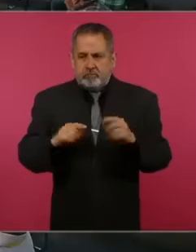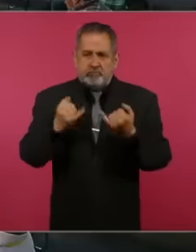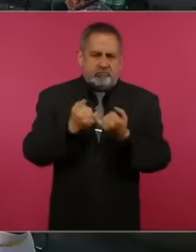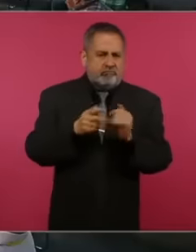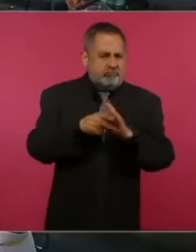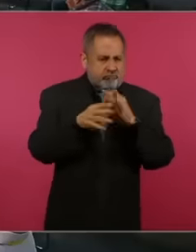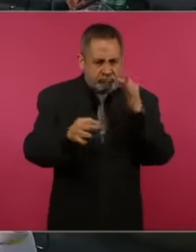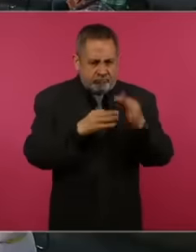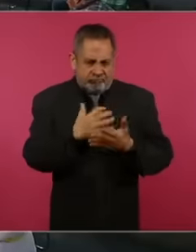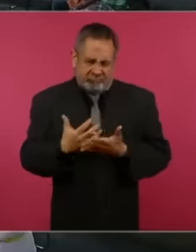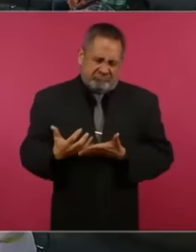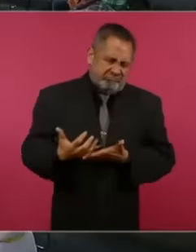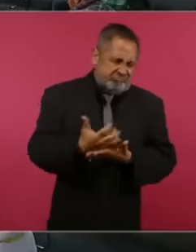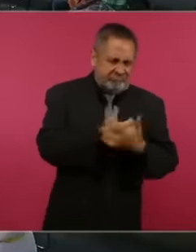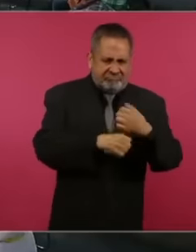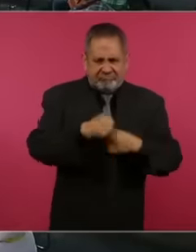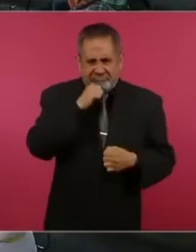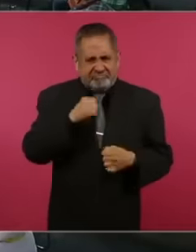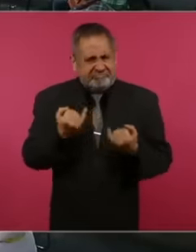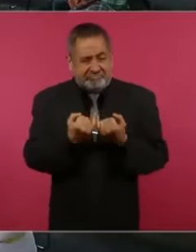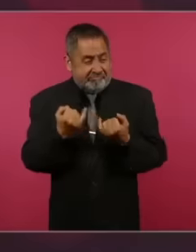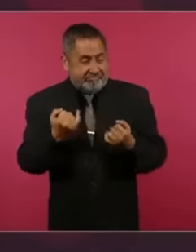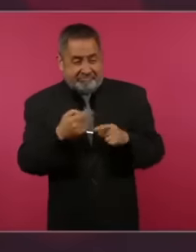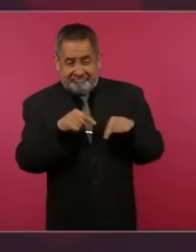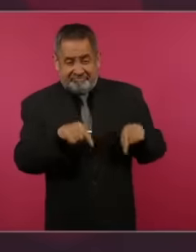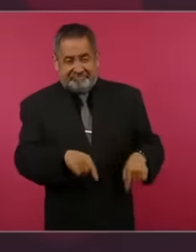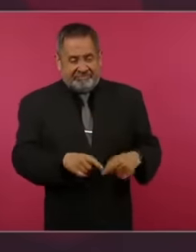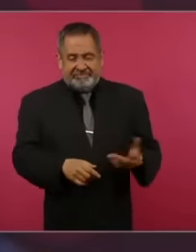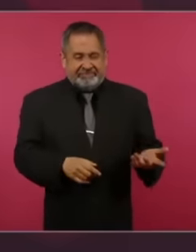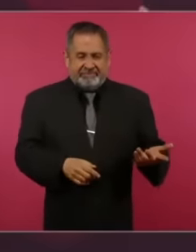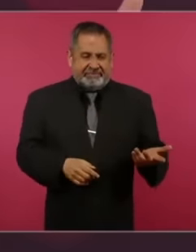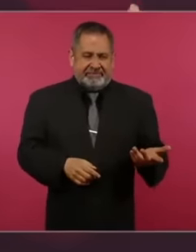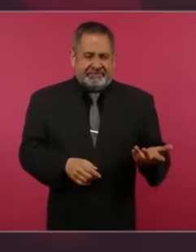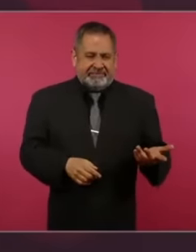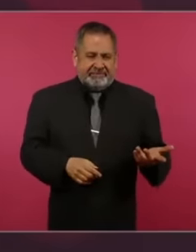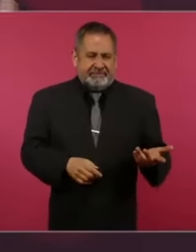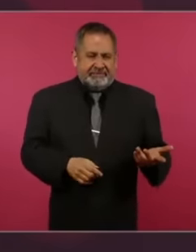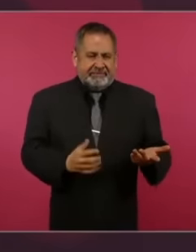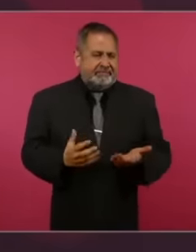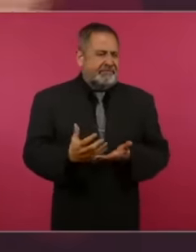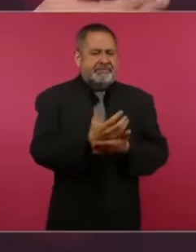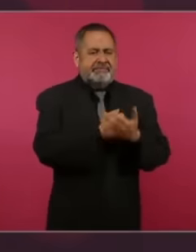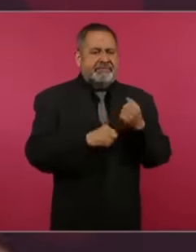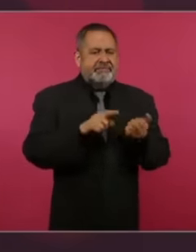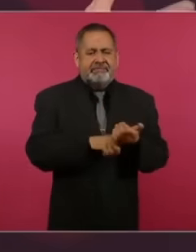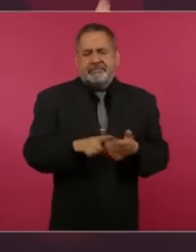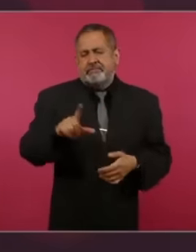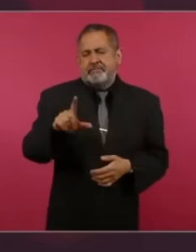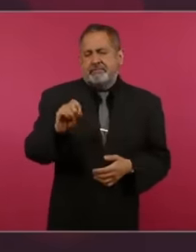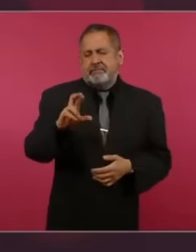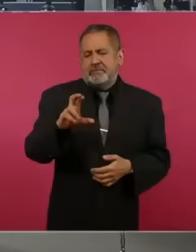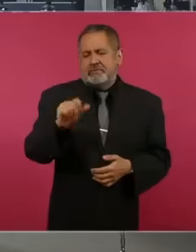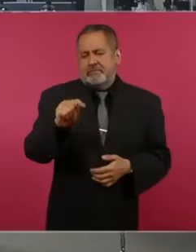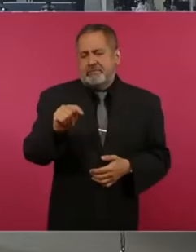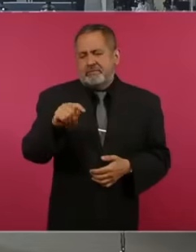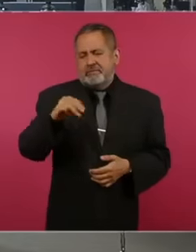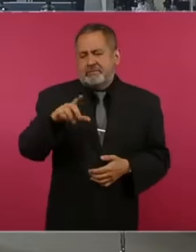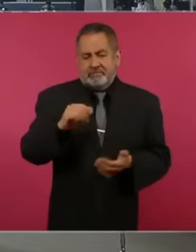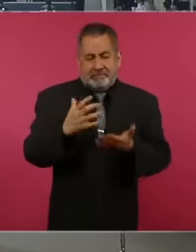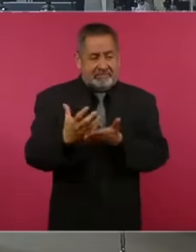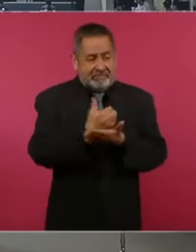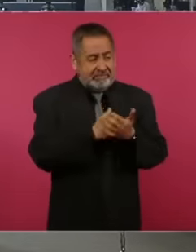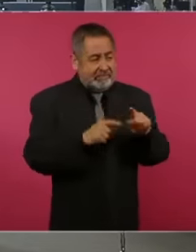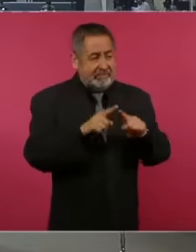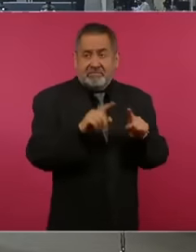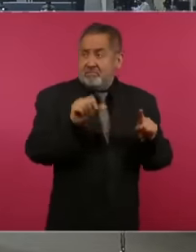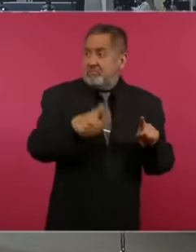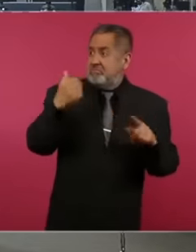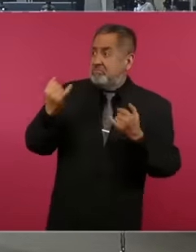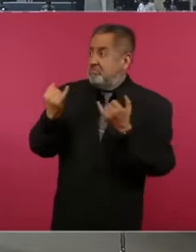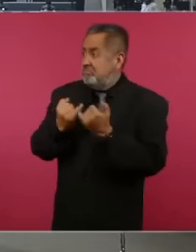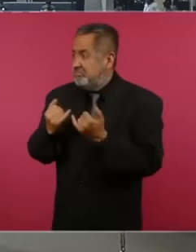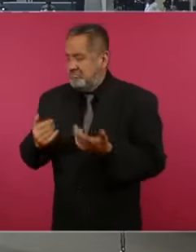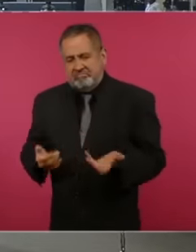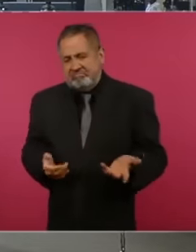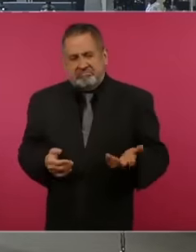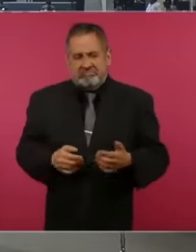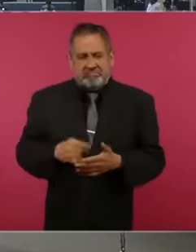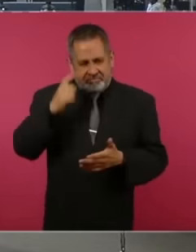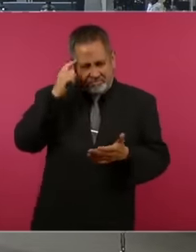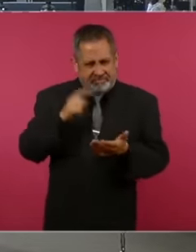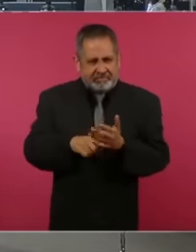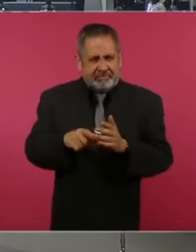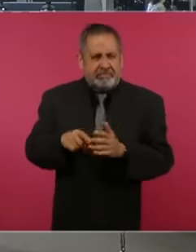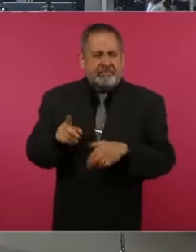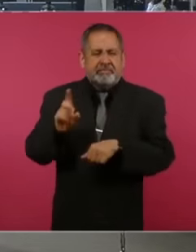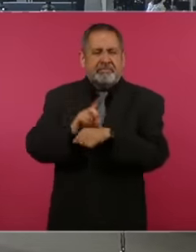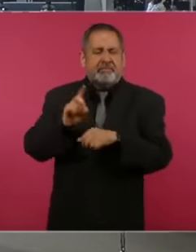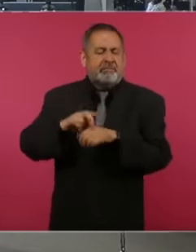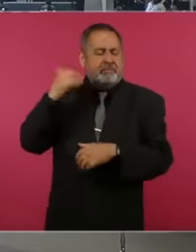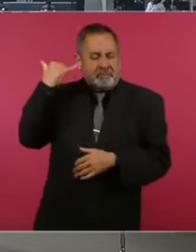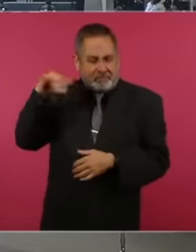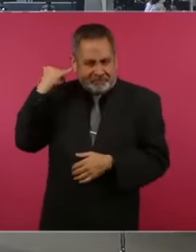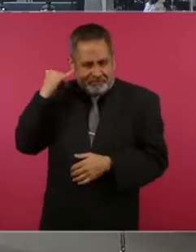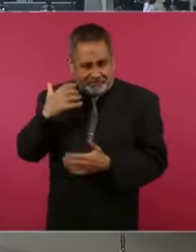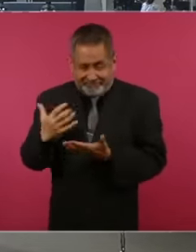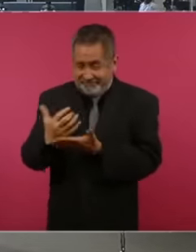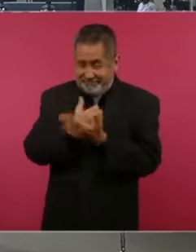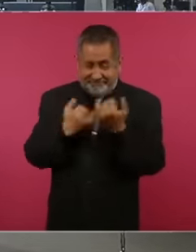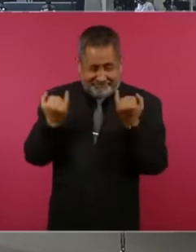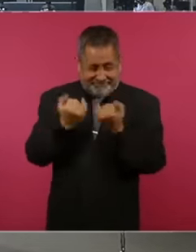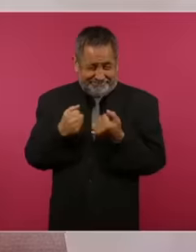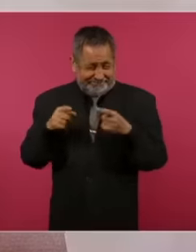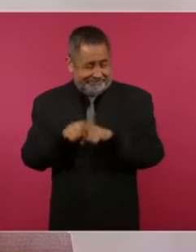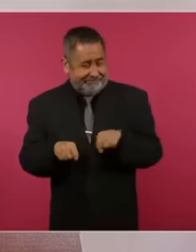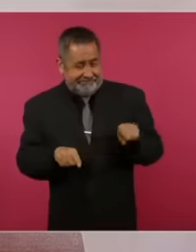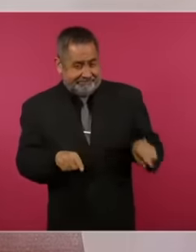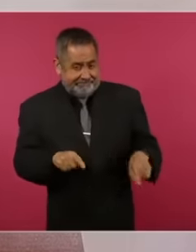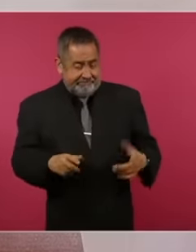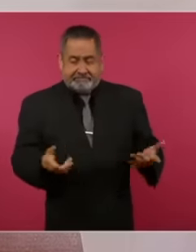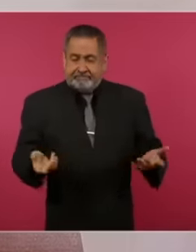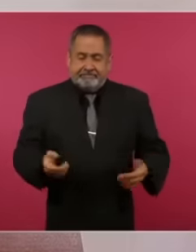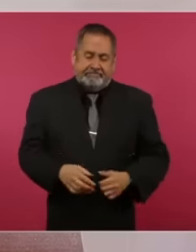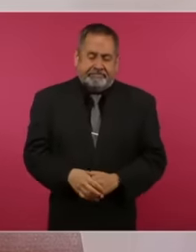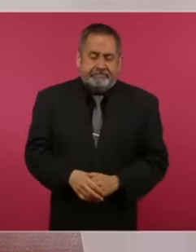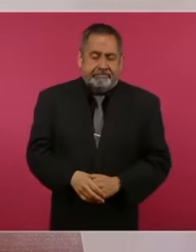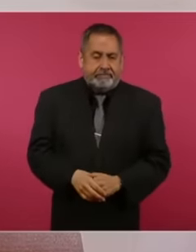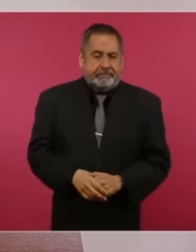earns what Lored de Mola receives, tell me if there is a journalist from the Yucatán newspaper who earns that or from the